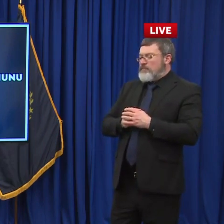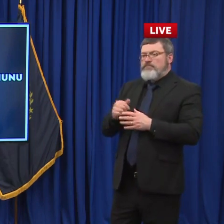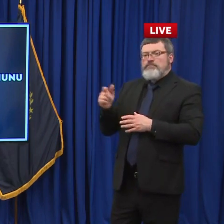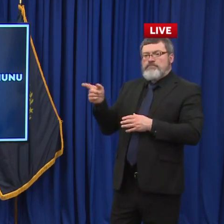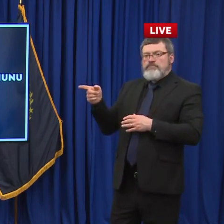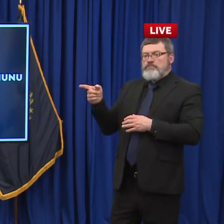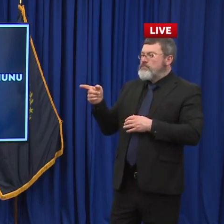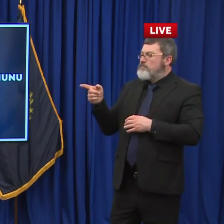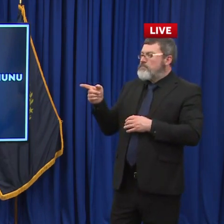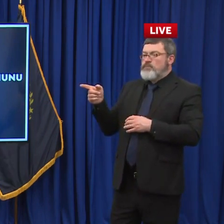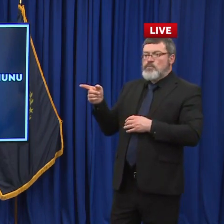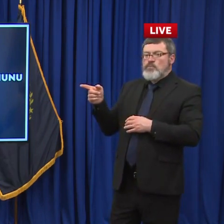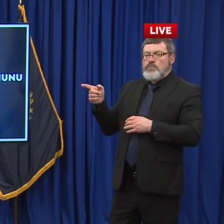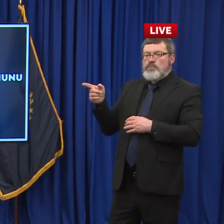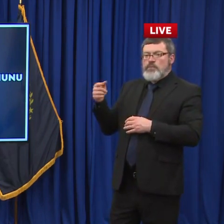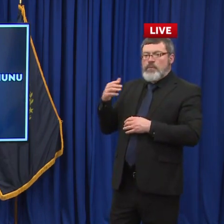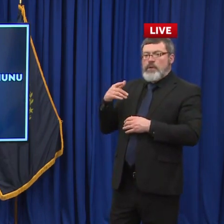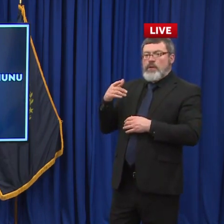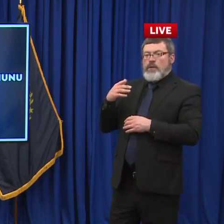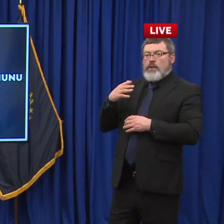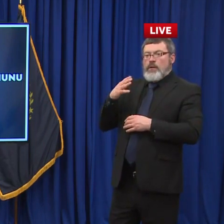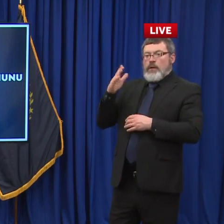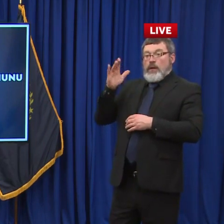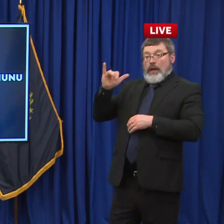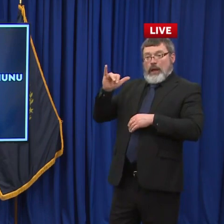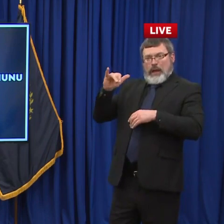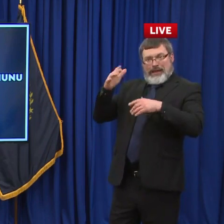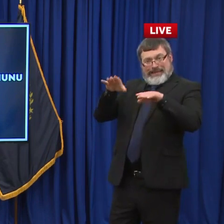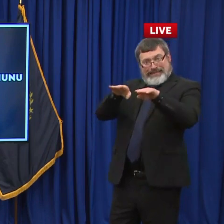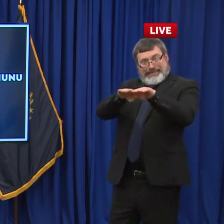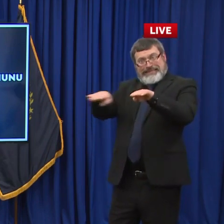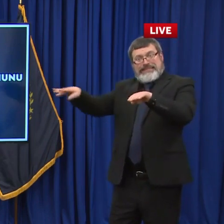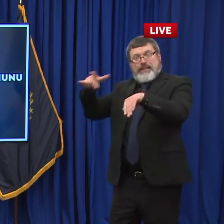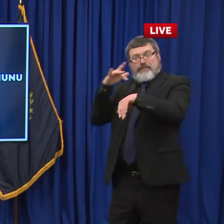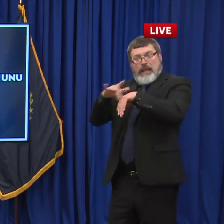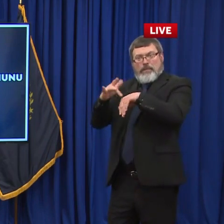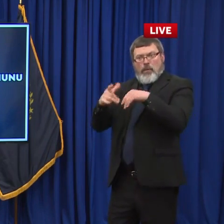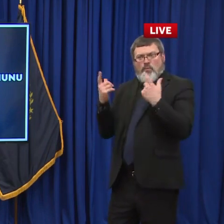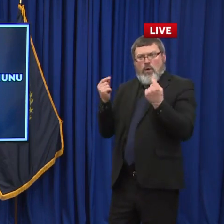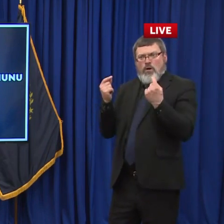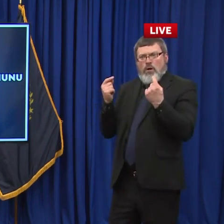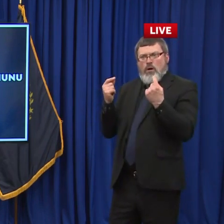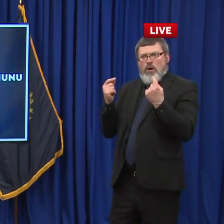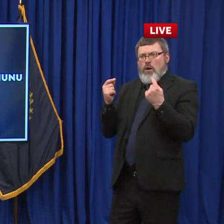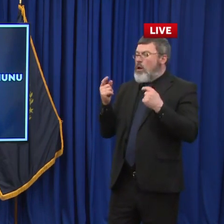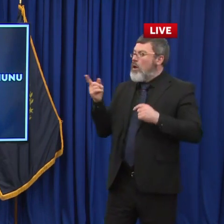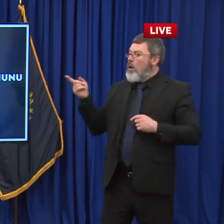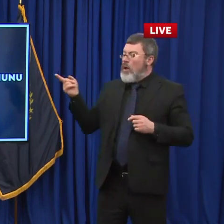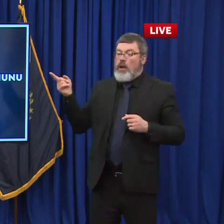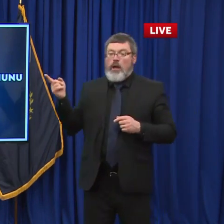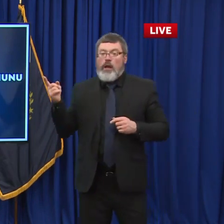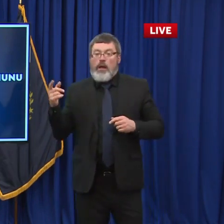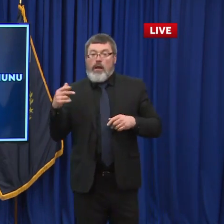CAN YOU UPDATE US ON HOSPITAL CAPACITIES? SURE.